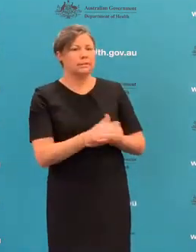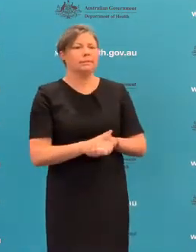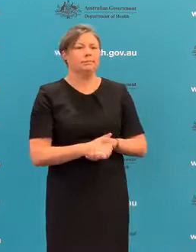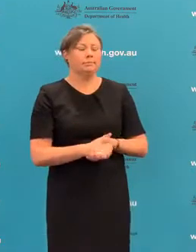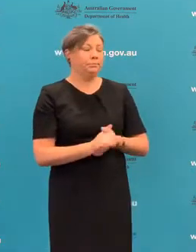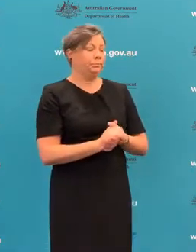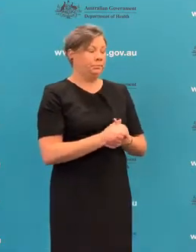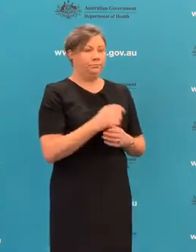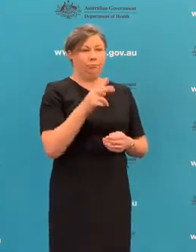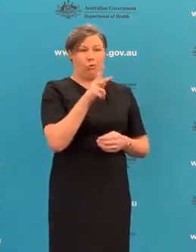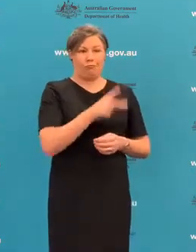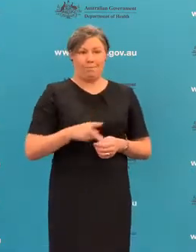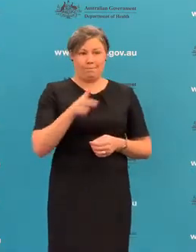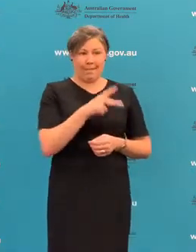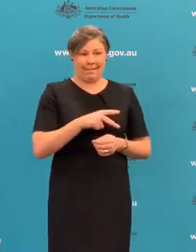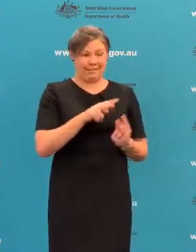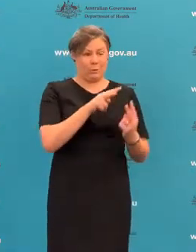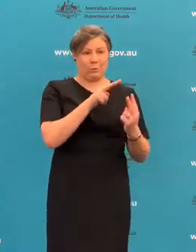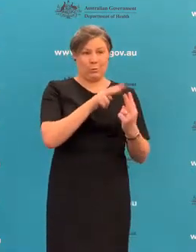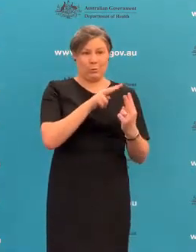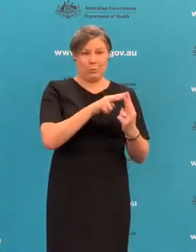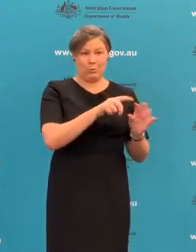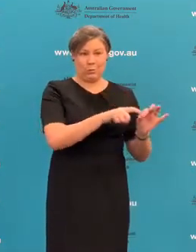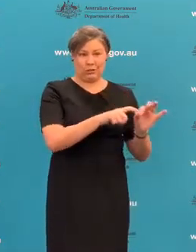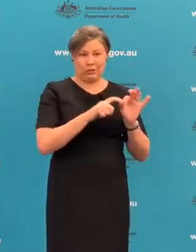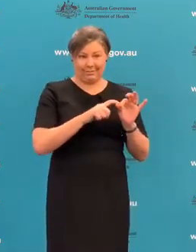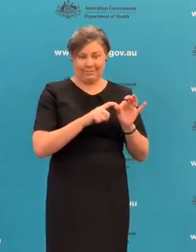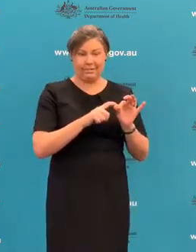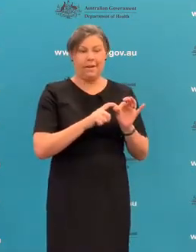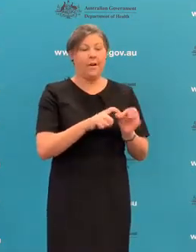care moving ahead and particularly